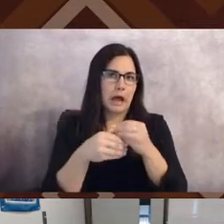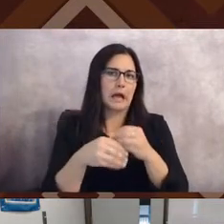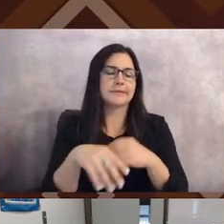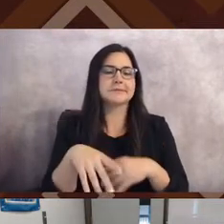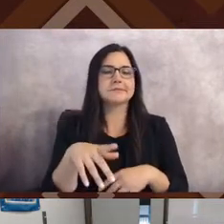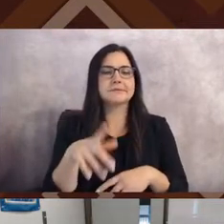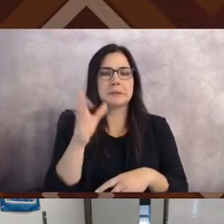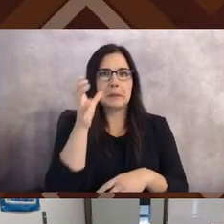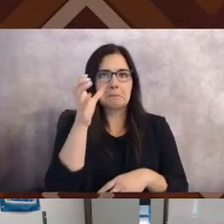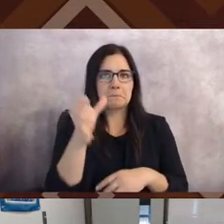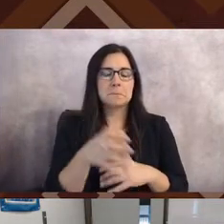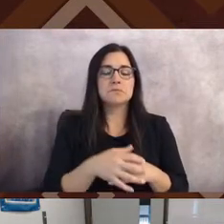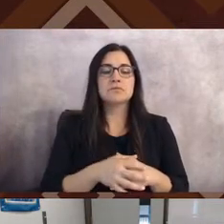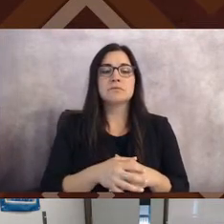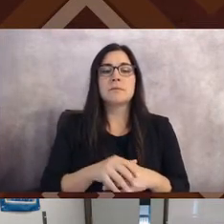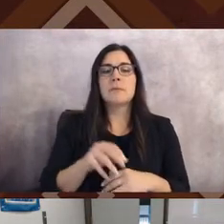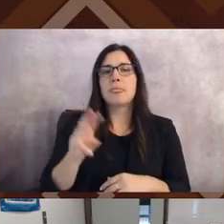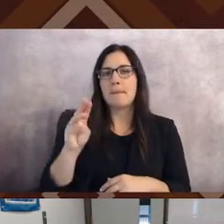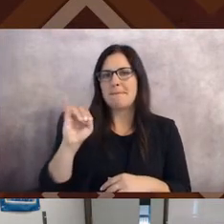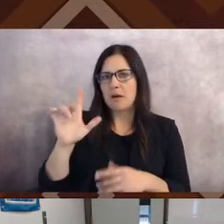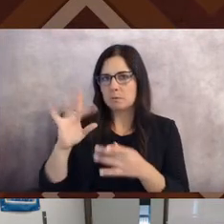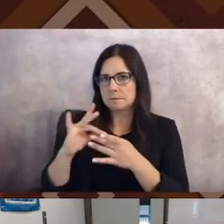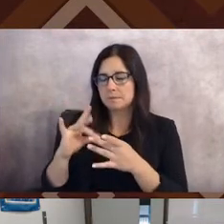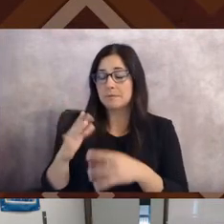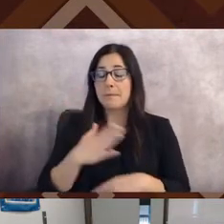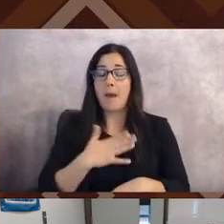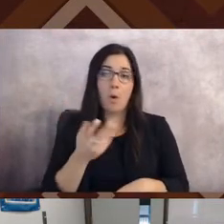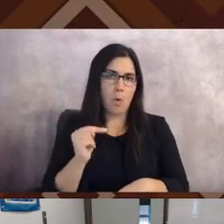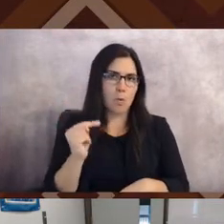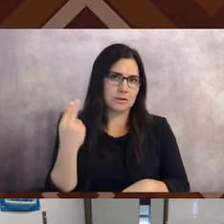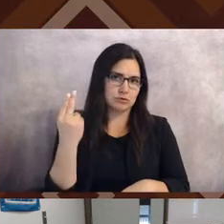for my own my own history from my my family history,